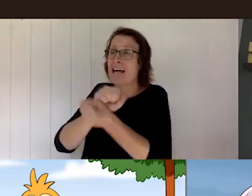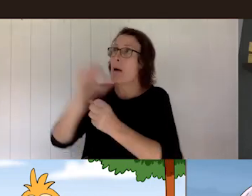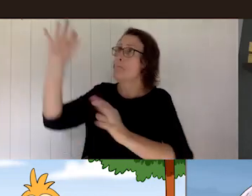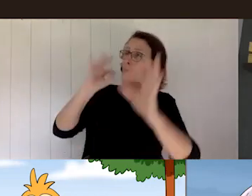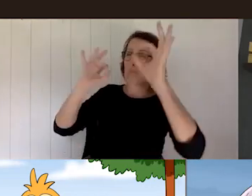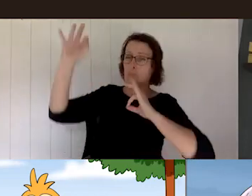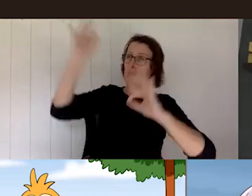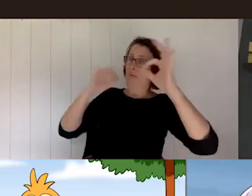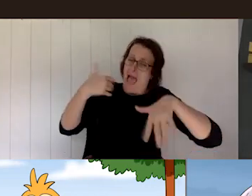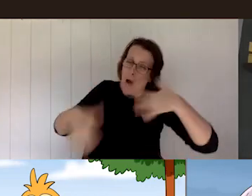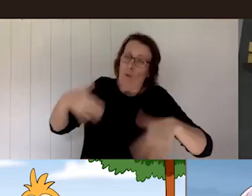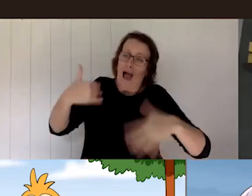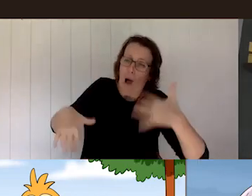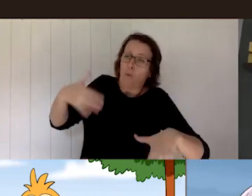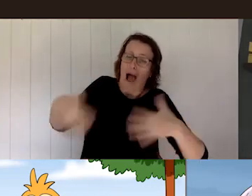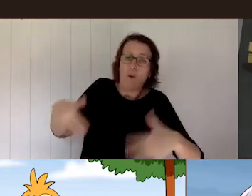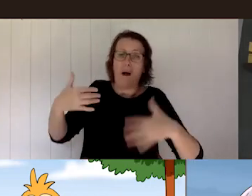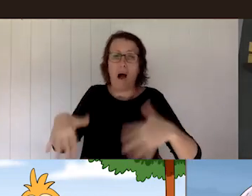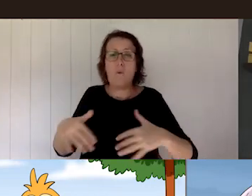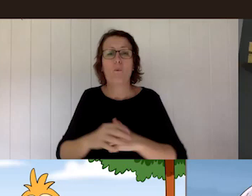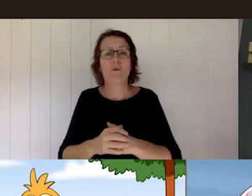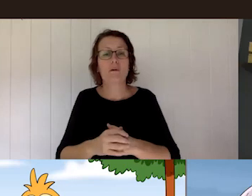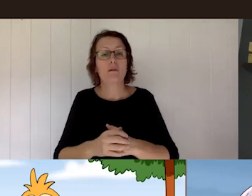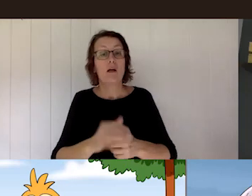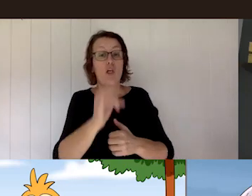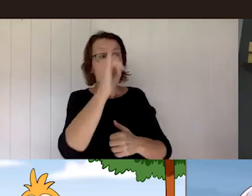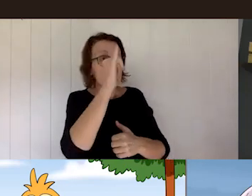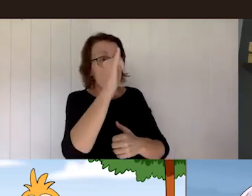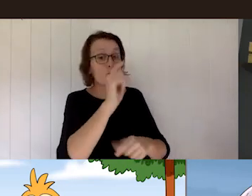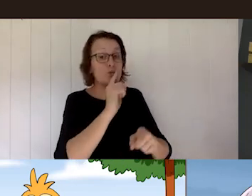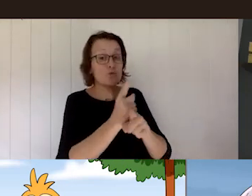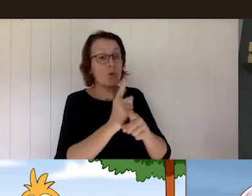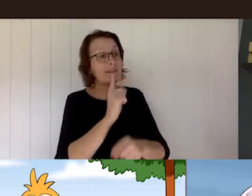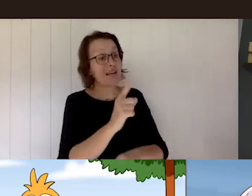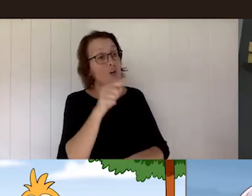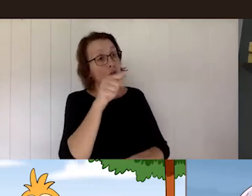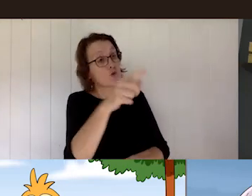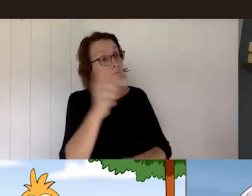really hurting me." And again, the rhino said, "All you've got to do is